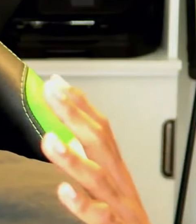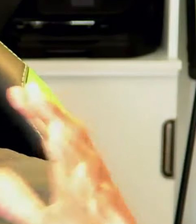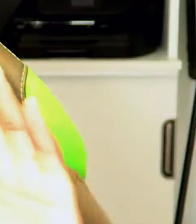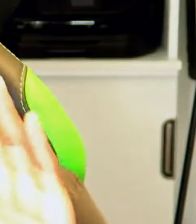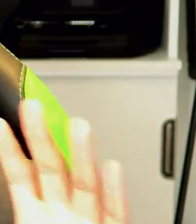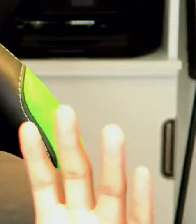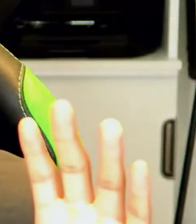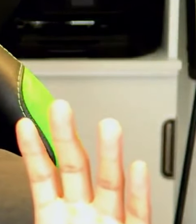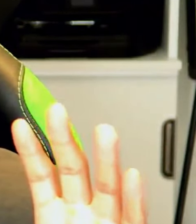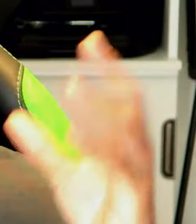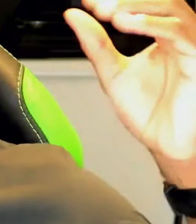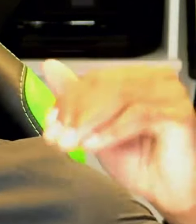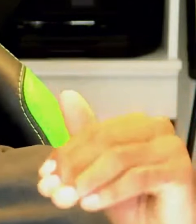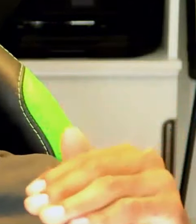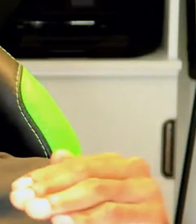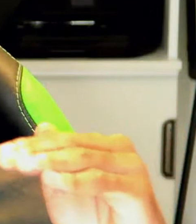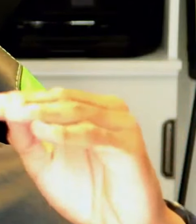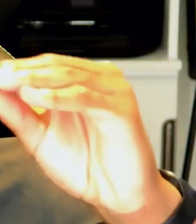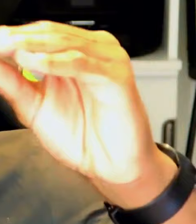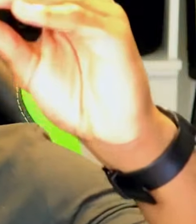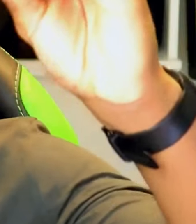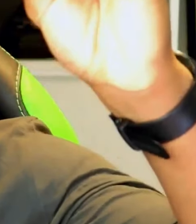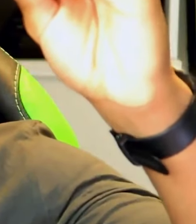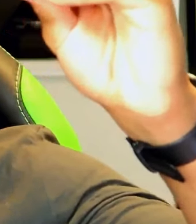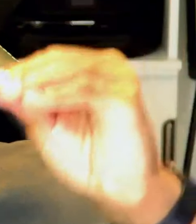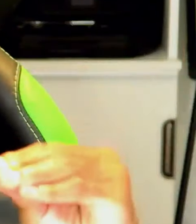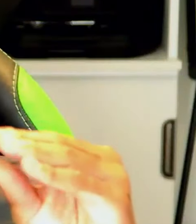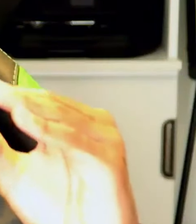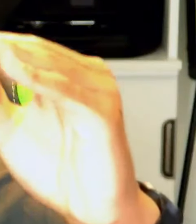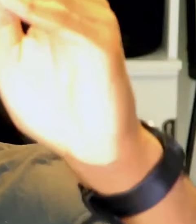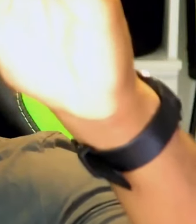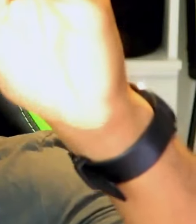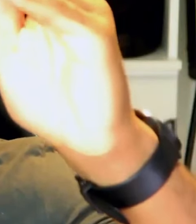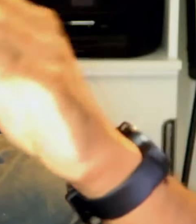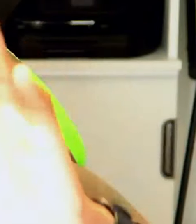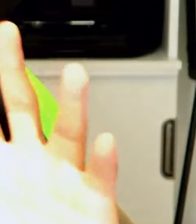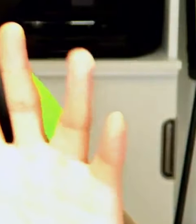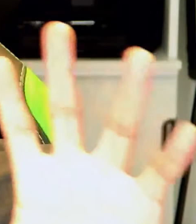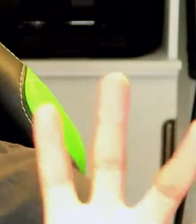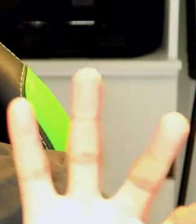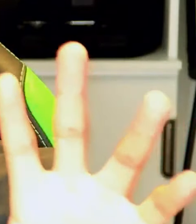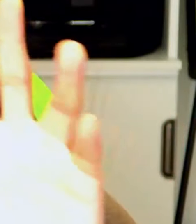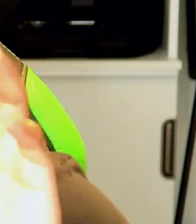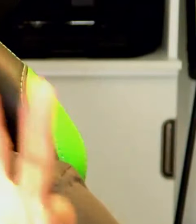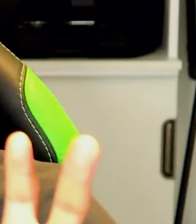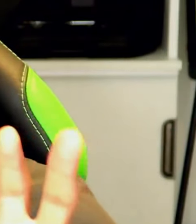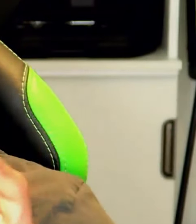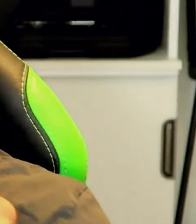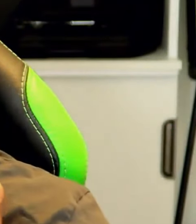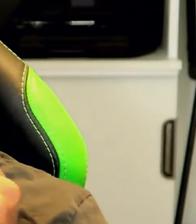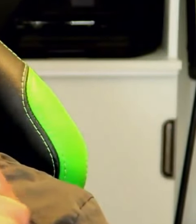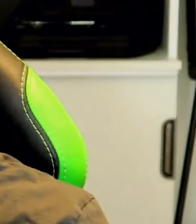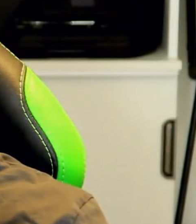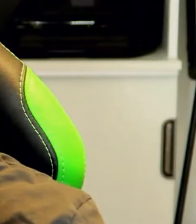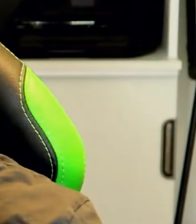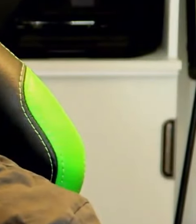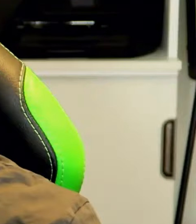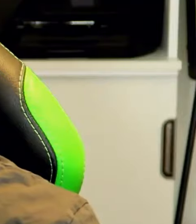CROPPING OR IN YOUR FARM AND NEXT THING YOU KNOW SOMETHING WOULD SWOOP DOWN, NOT A PHANTOM AND IT WOULD ACTUALLY PICK YOU